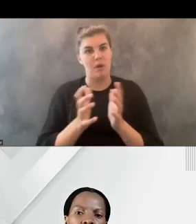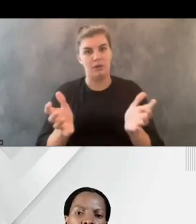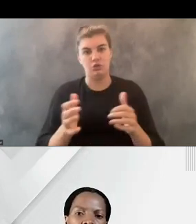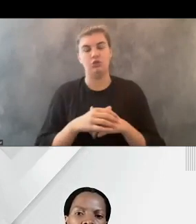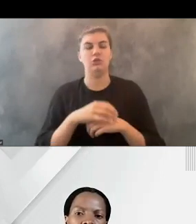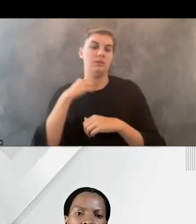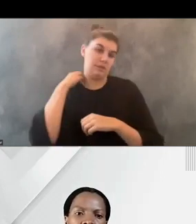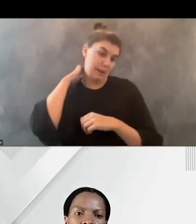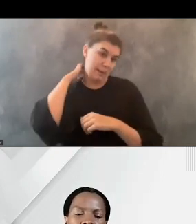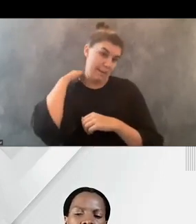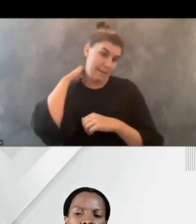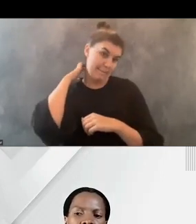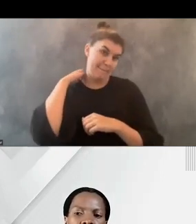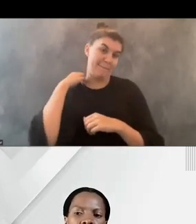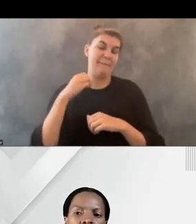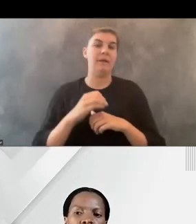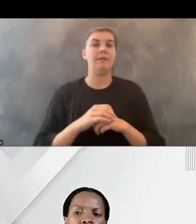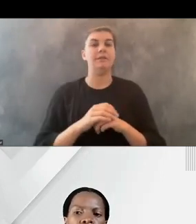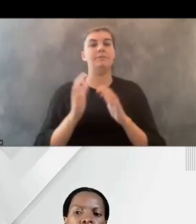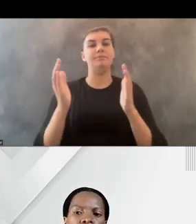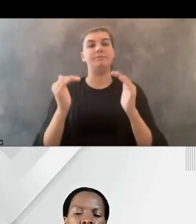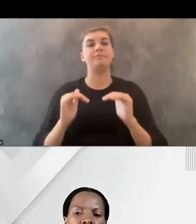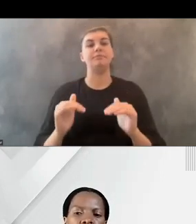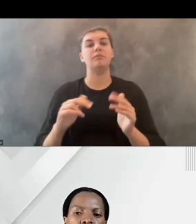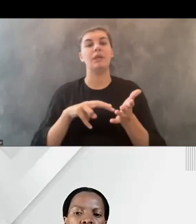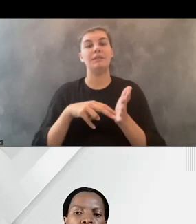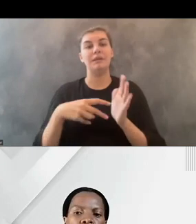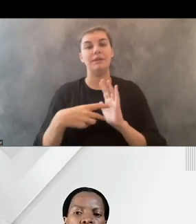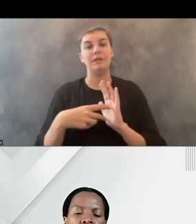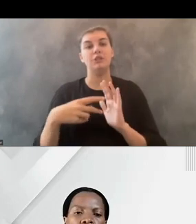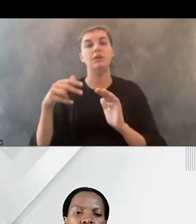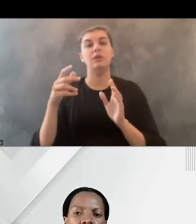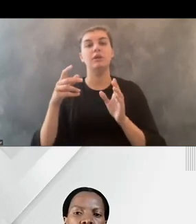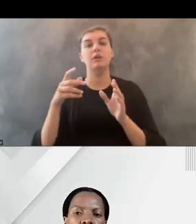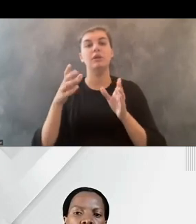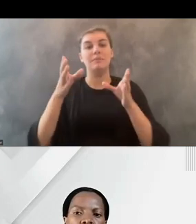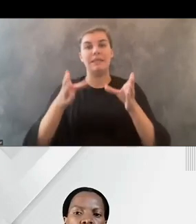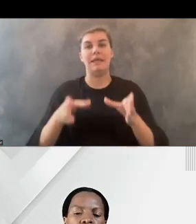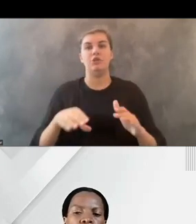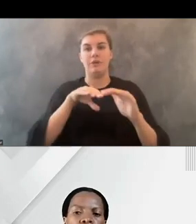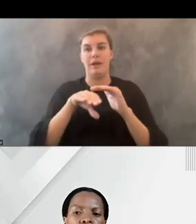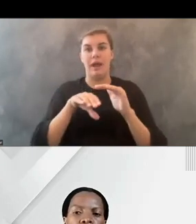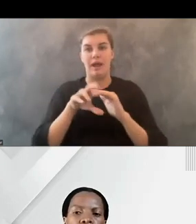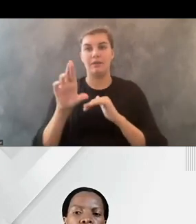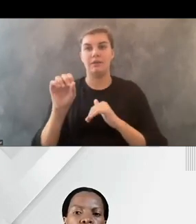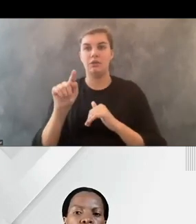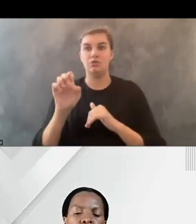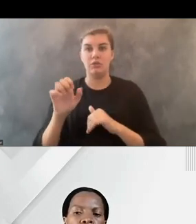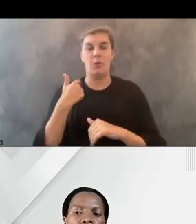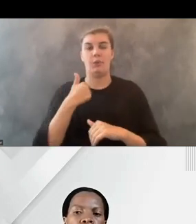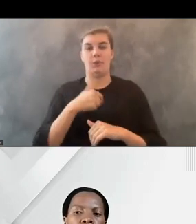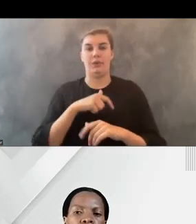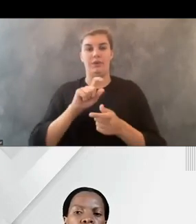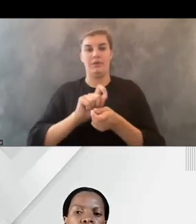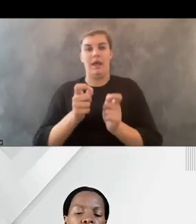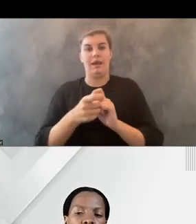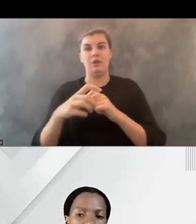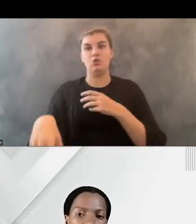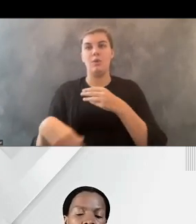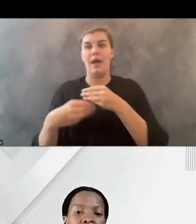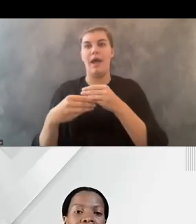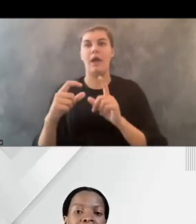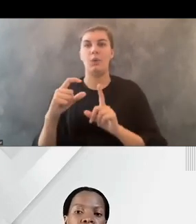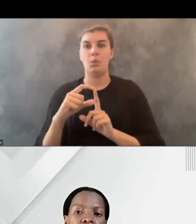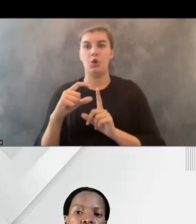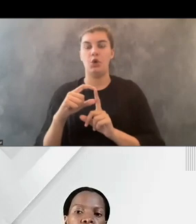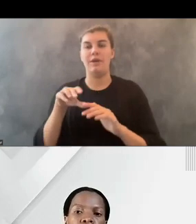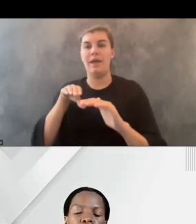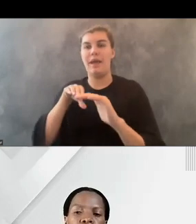to PROWAG. The definition for pedestrian access route was edited to add the word, accessible, for